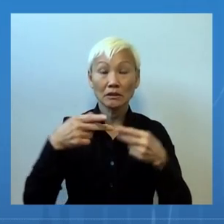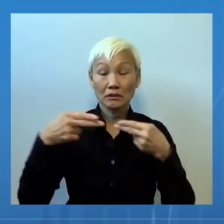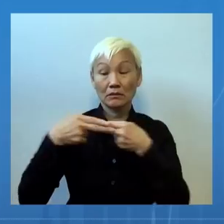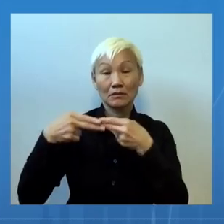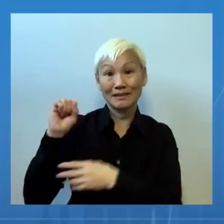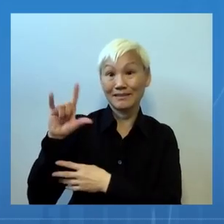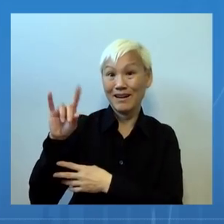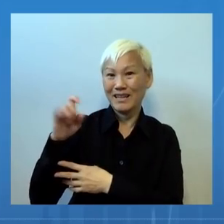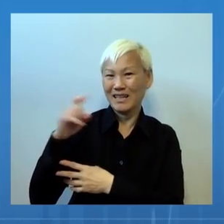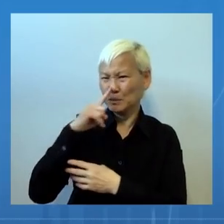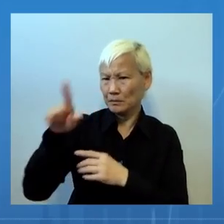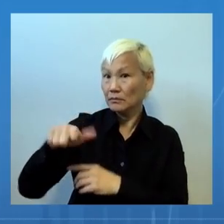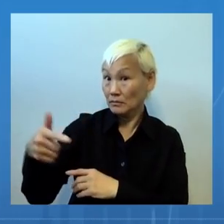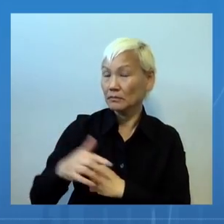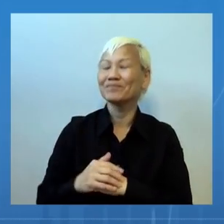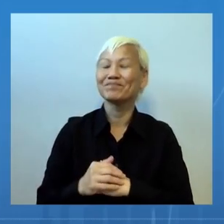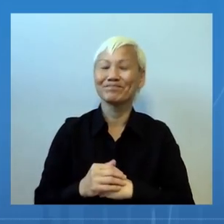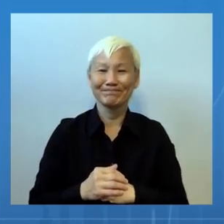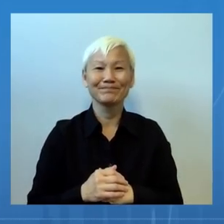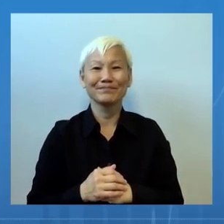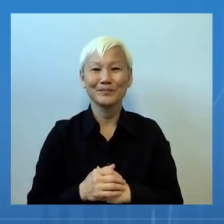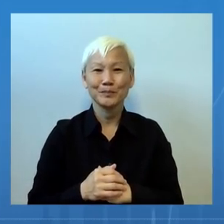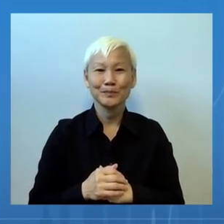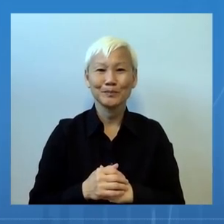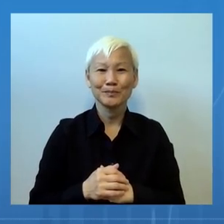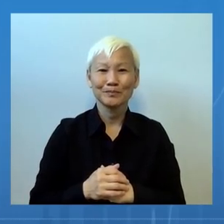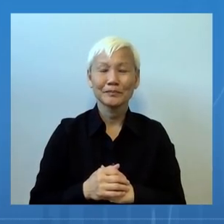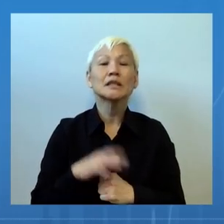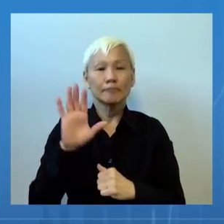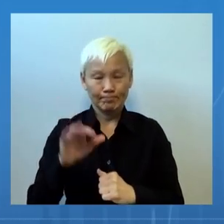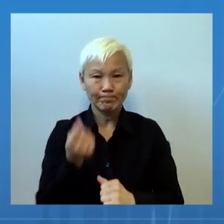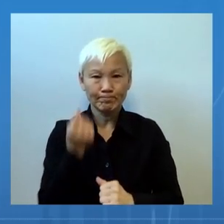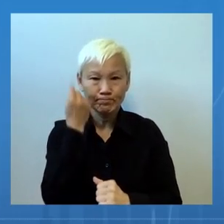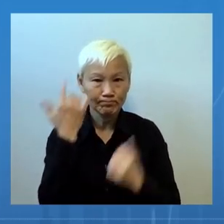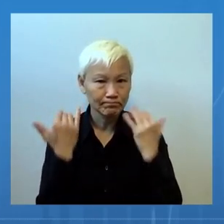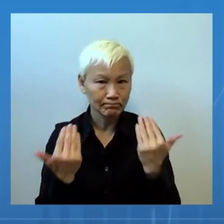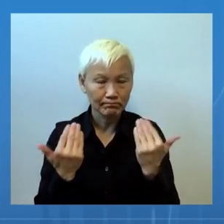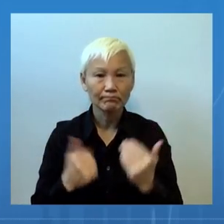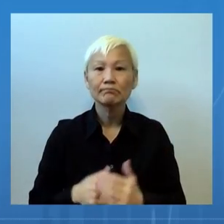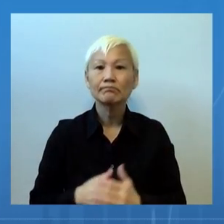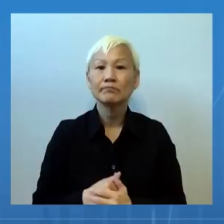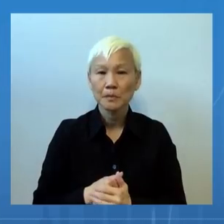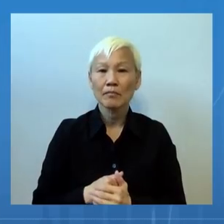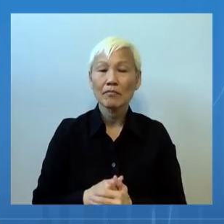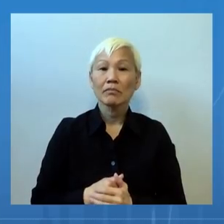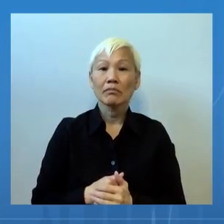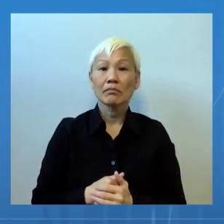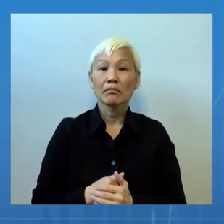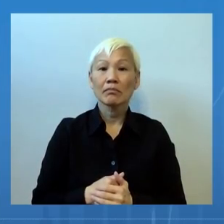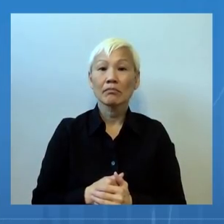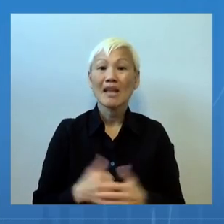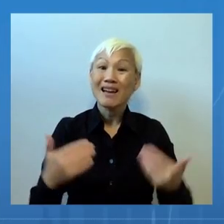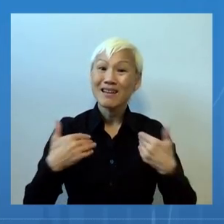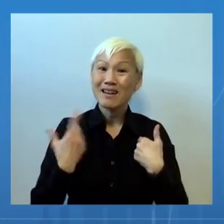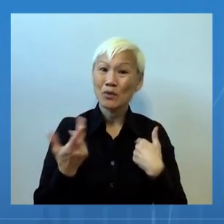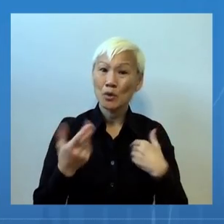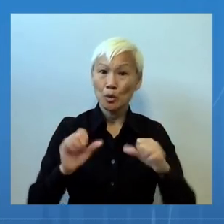Given the fact in the context that we now have eligibility criteria for the administration of booster shots